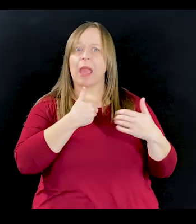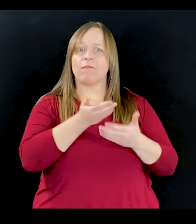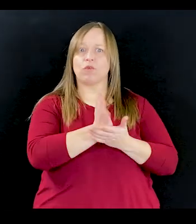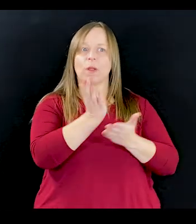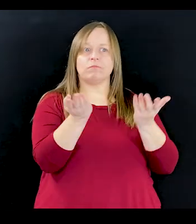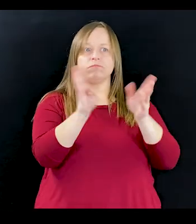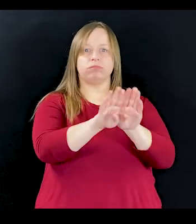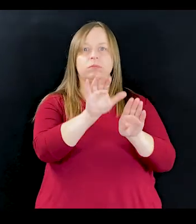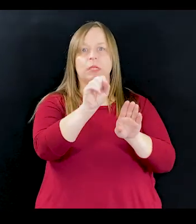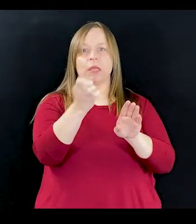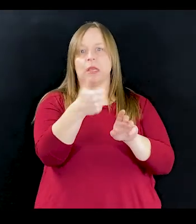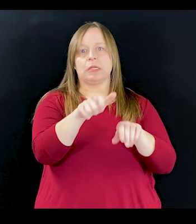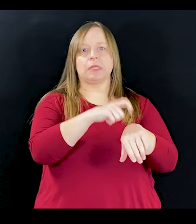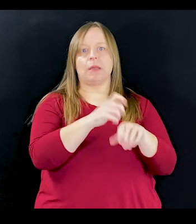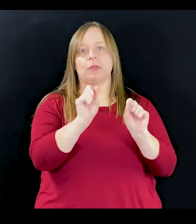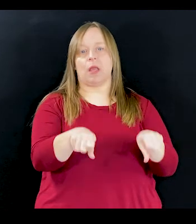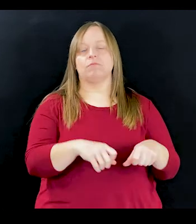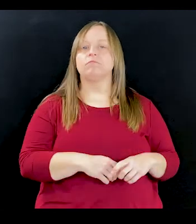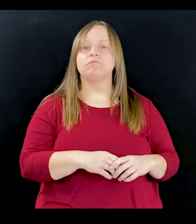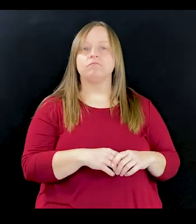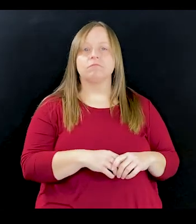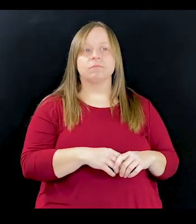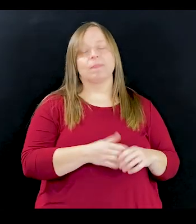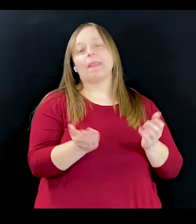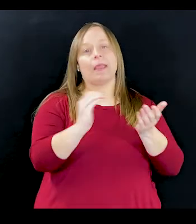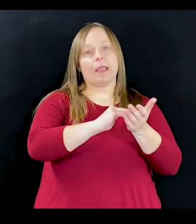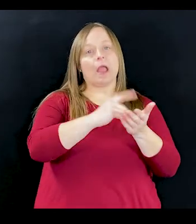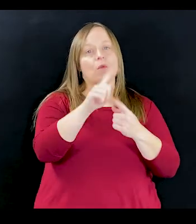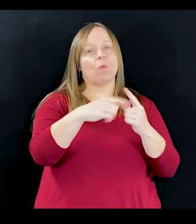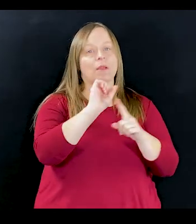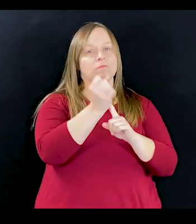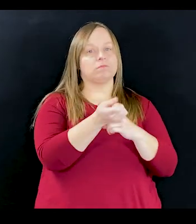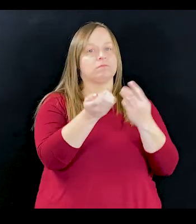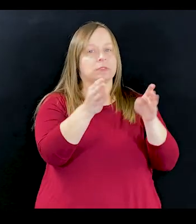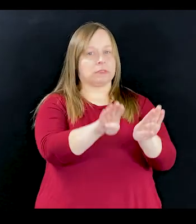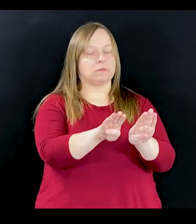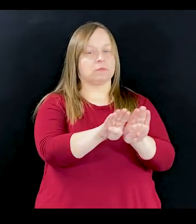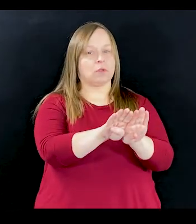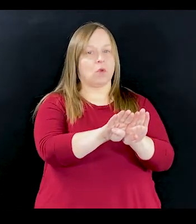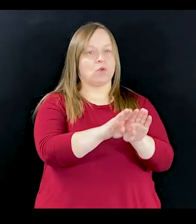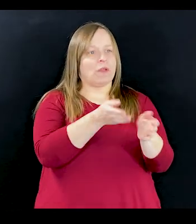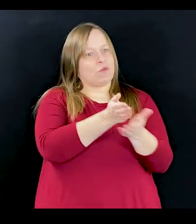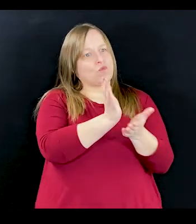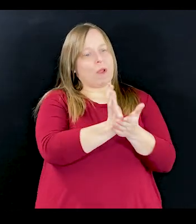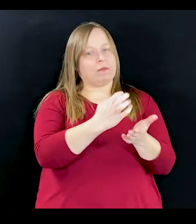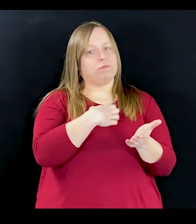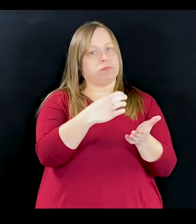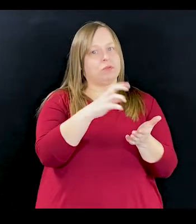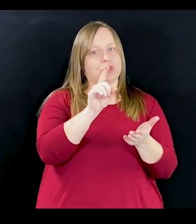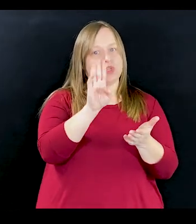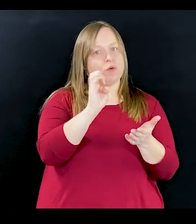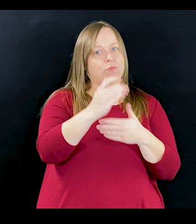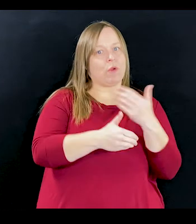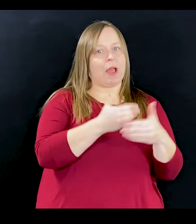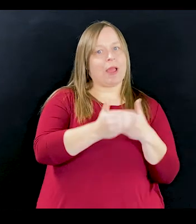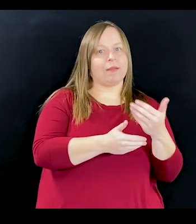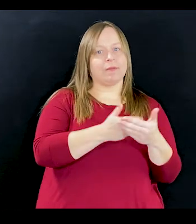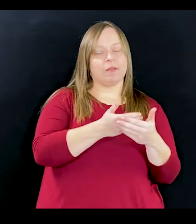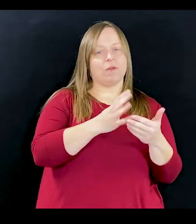the right to be able to close the client's case at that point. Again, when case closure happens you do have a right to file for due process or go through